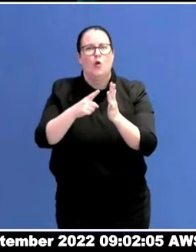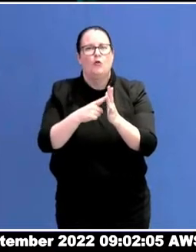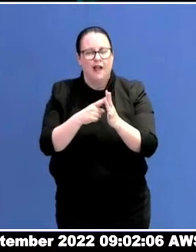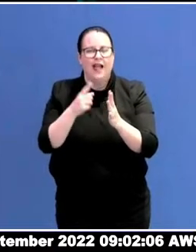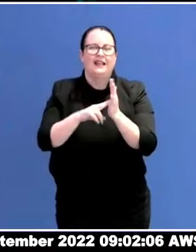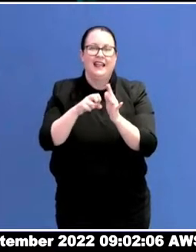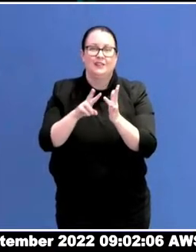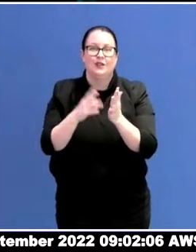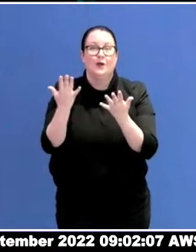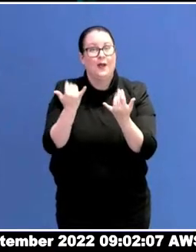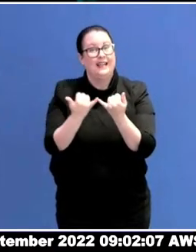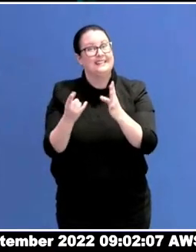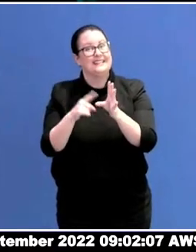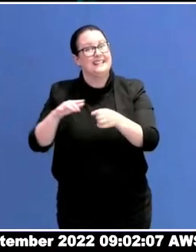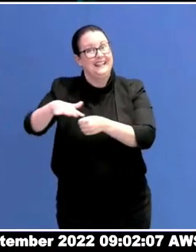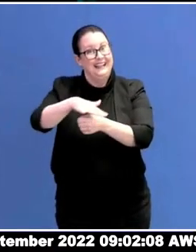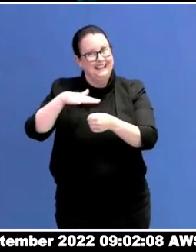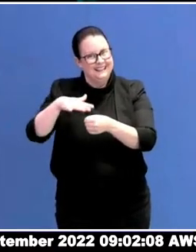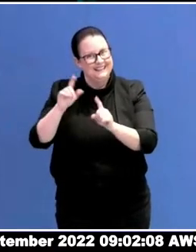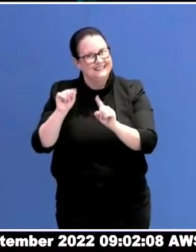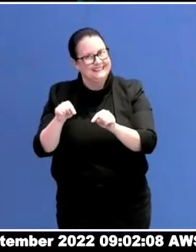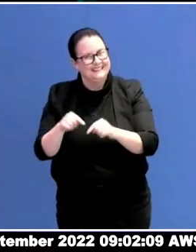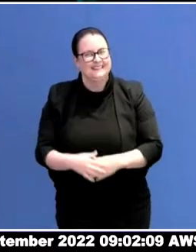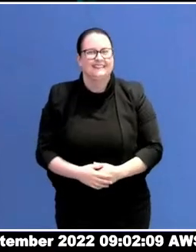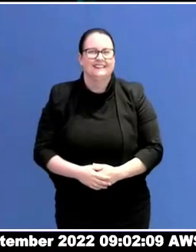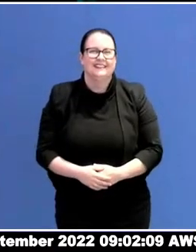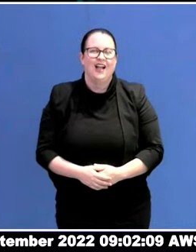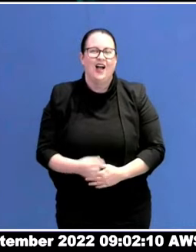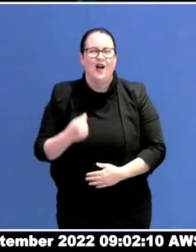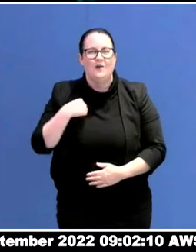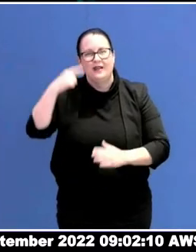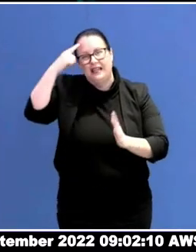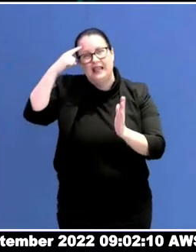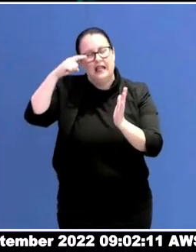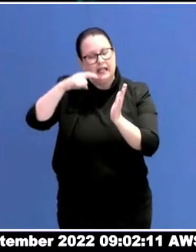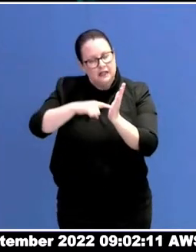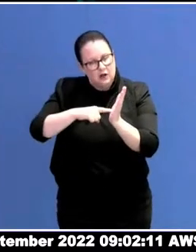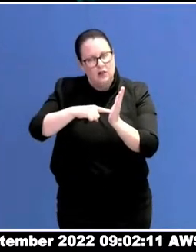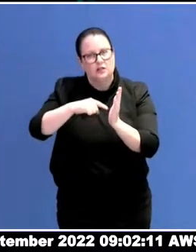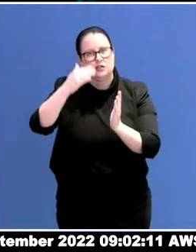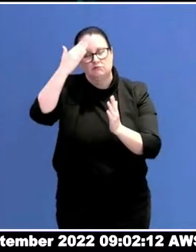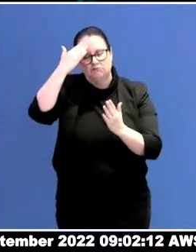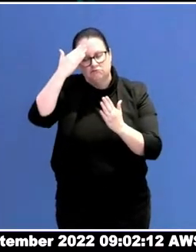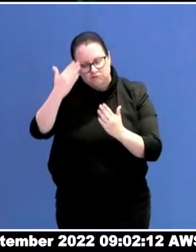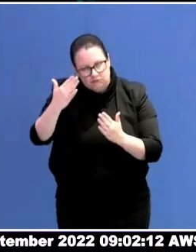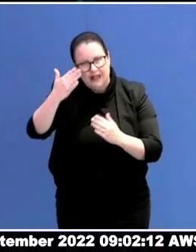located. We acknowledge and pay our deep respect to Elders past and present.